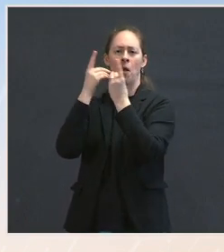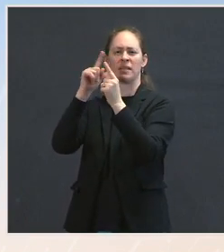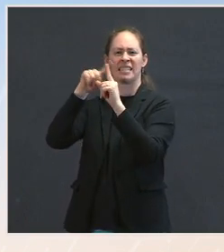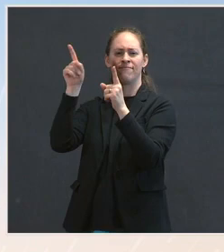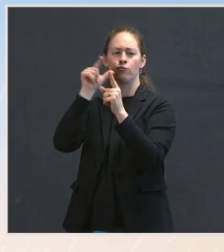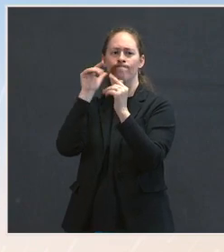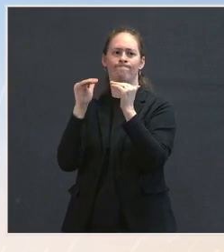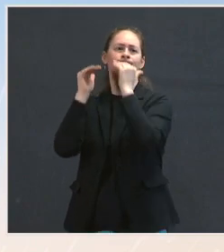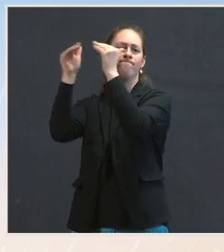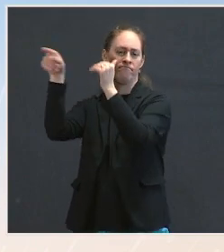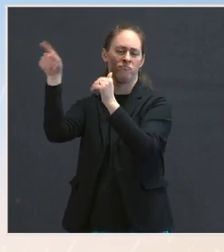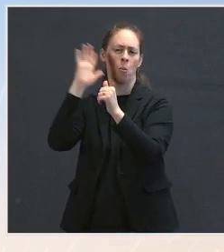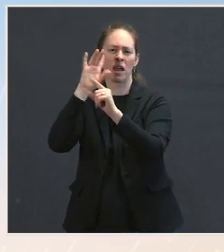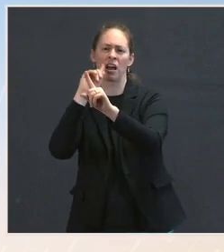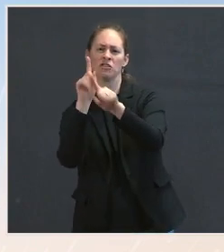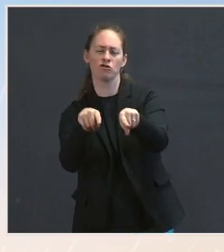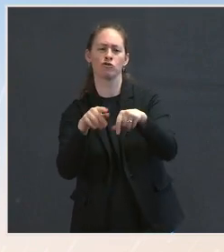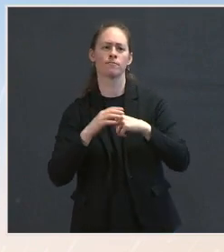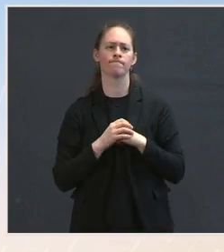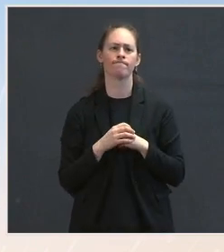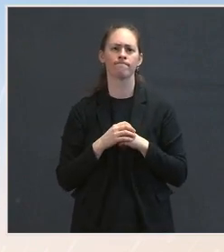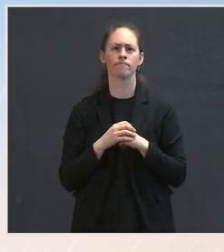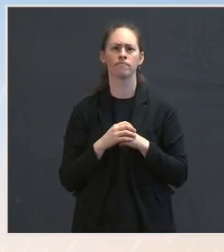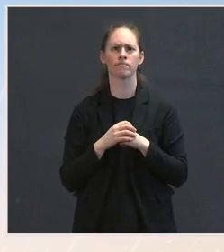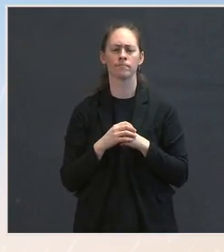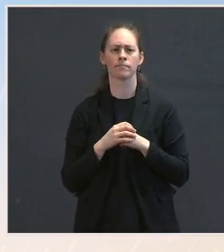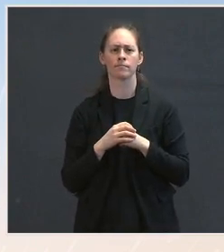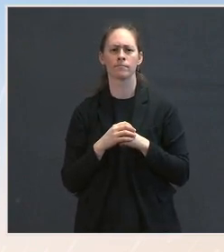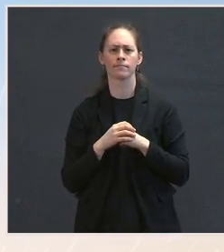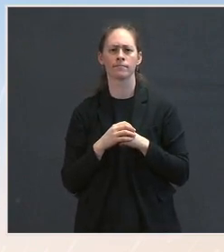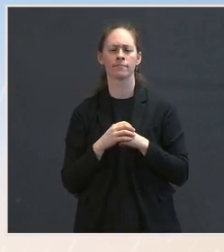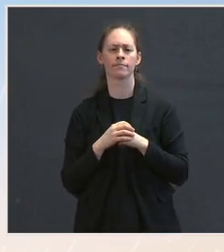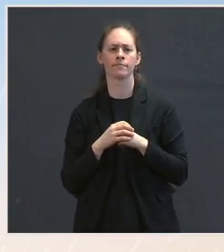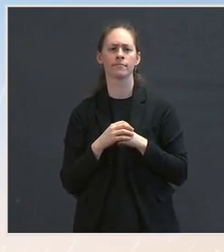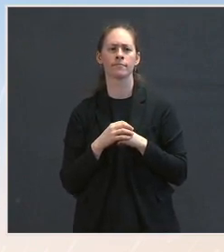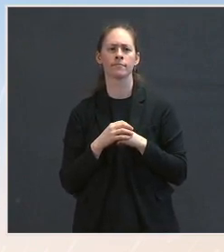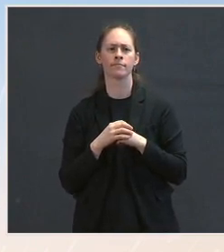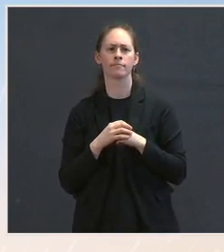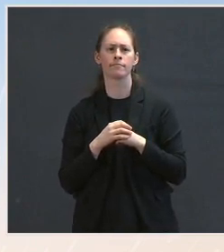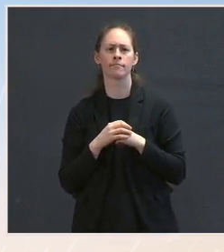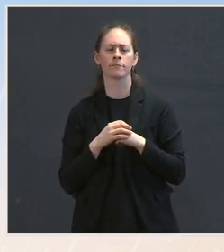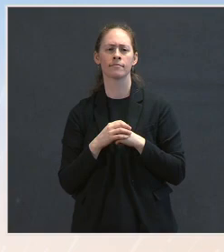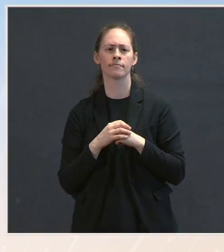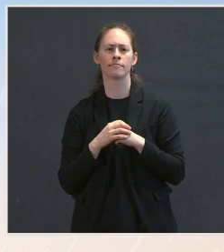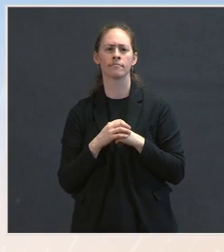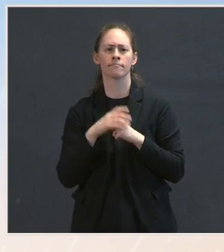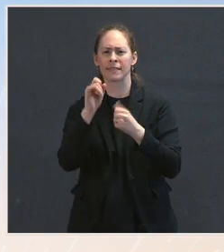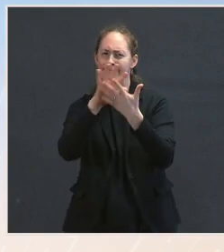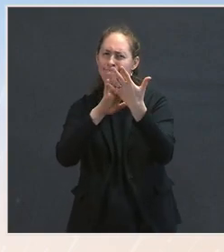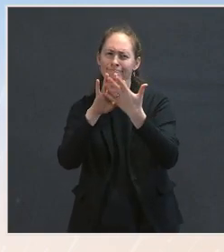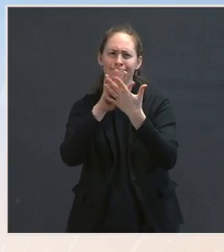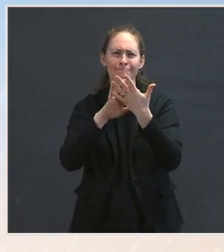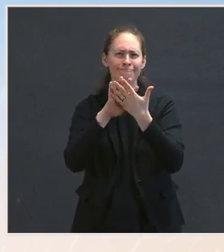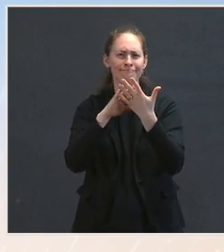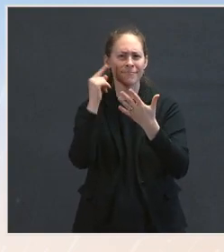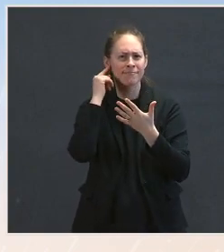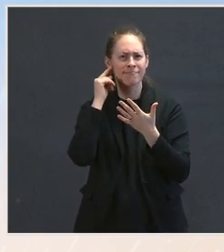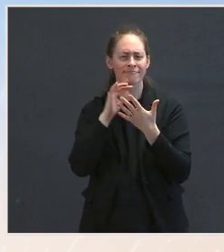in which he revoked the previous -- his predecessor's policy on green -- issue of new green cards to people who are outside the country.